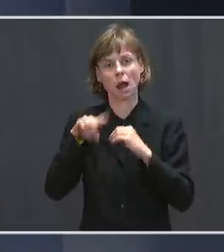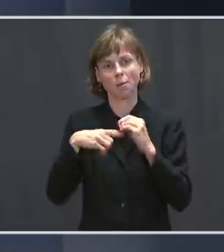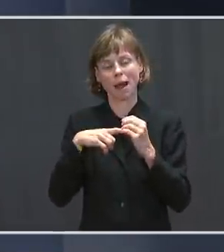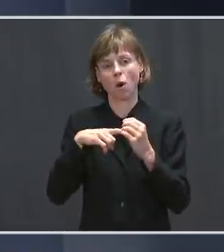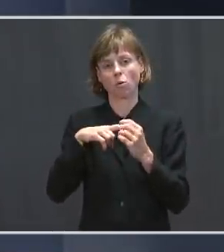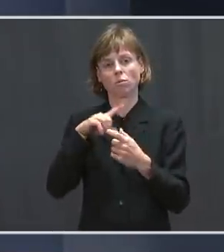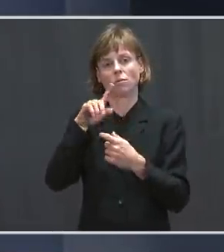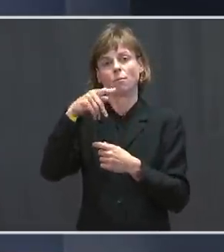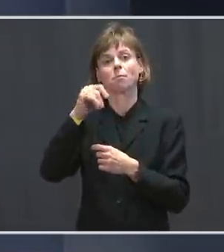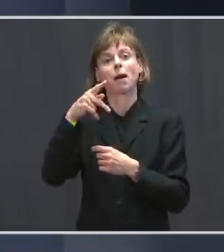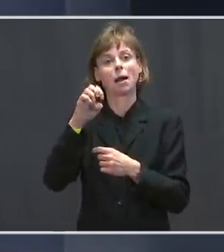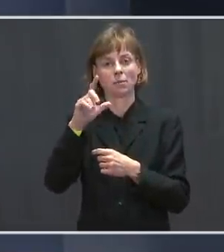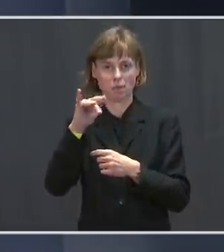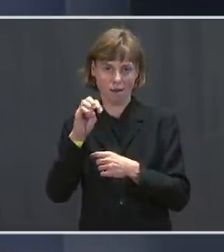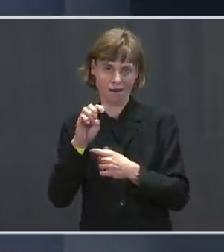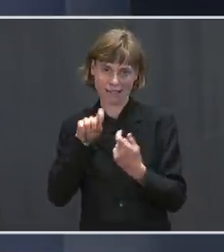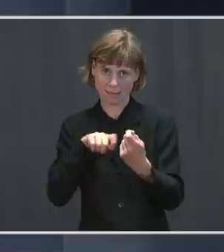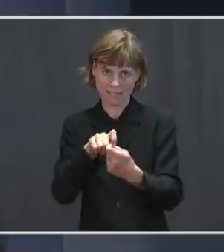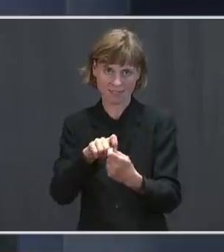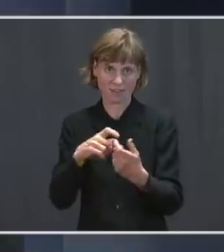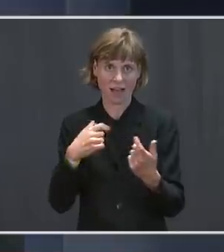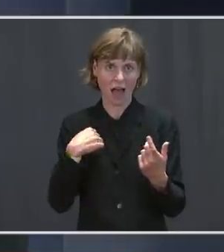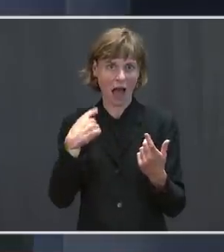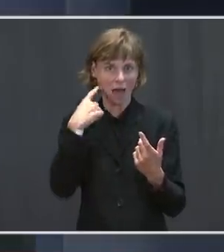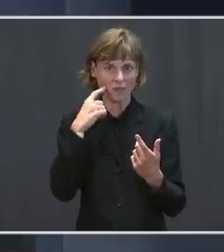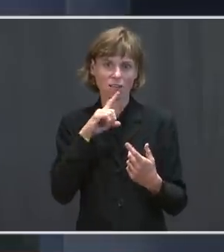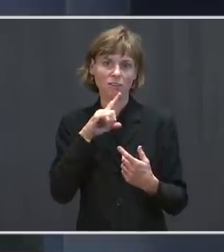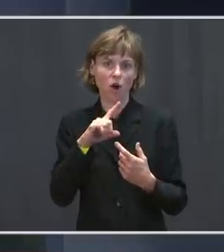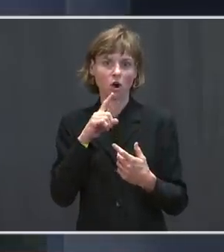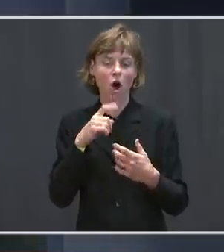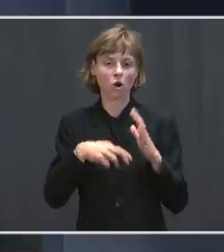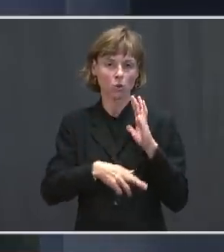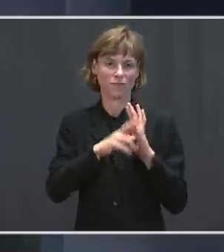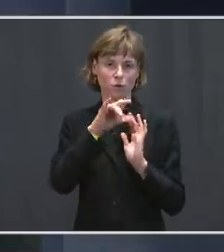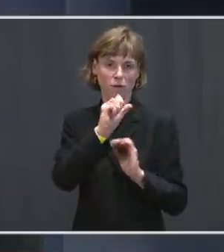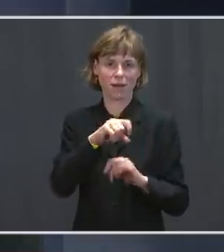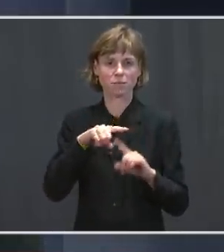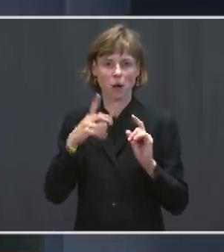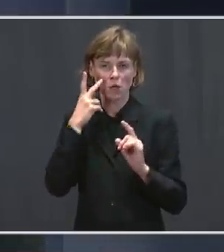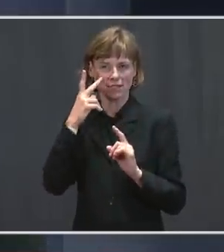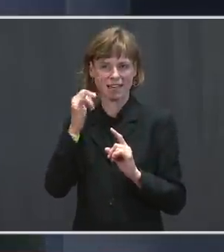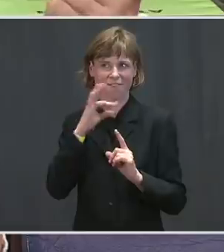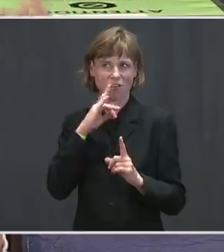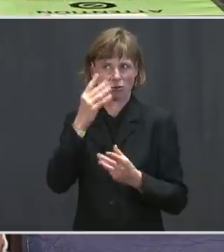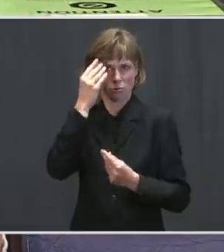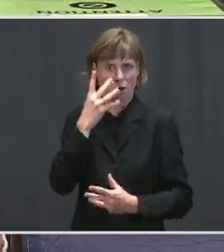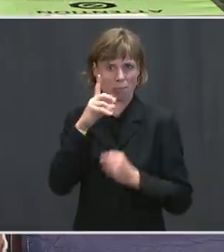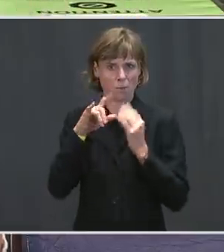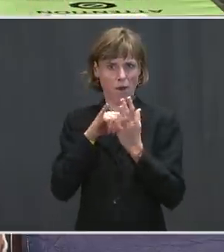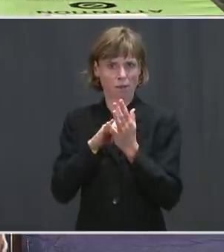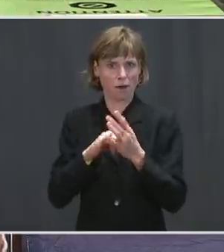Of course, I think we've noted that a number are under review, but I will see if there's an update on that particular pipeline. The Press: President Trump also approved permits